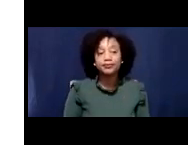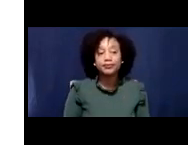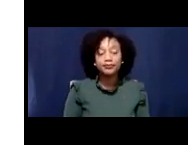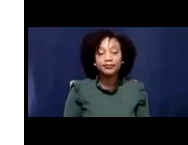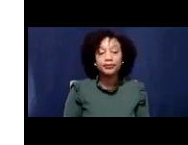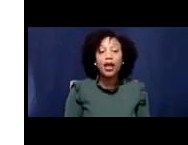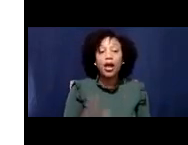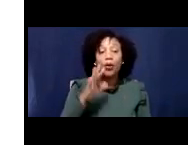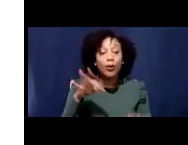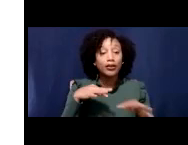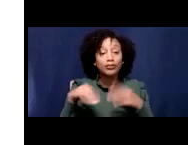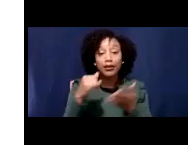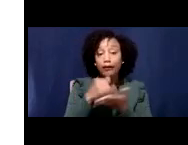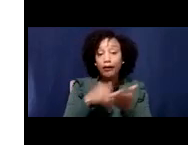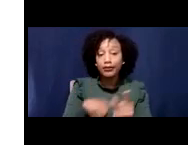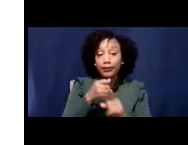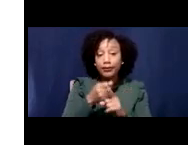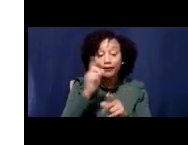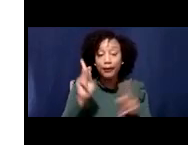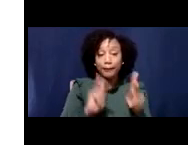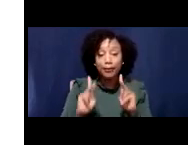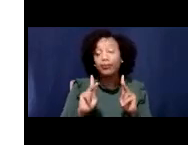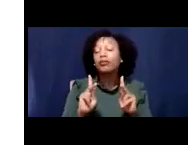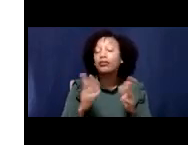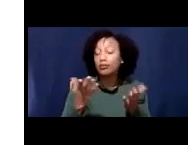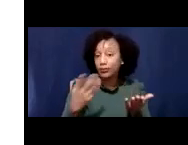of the Arts Impact for Individuals grant program.